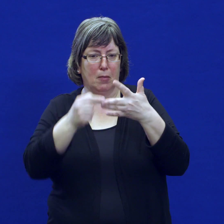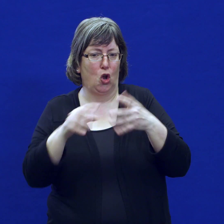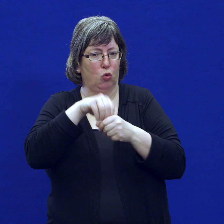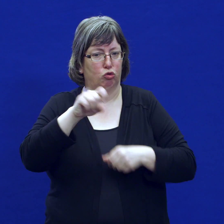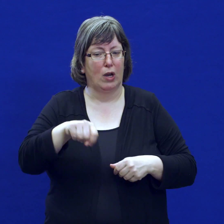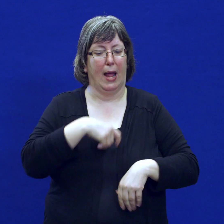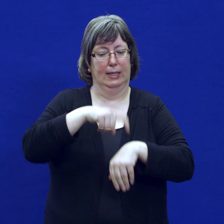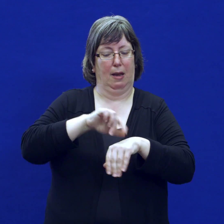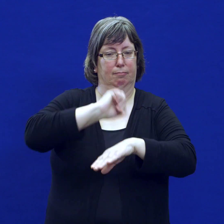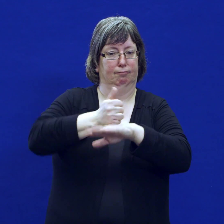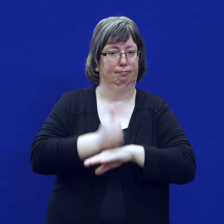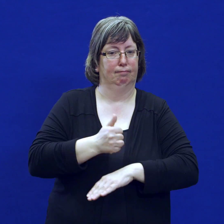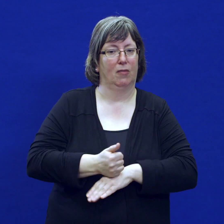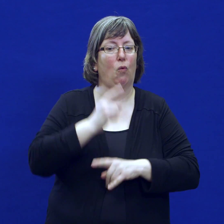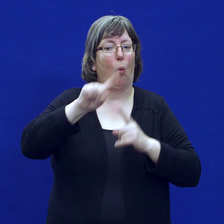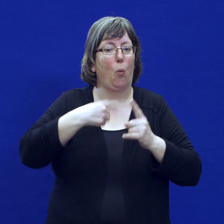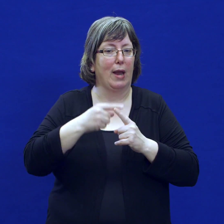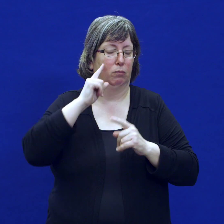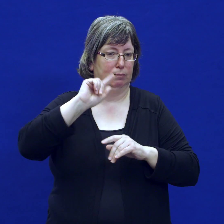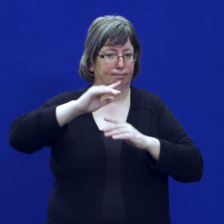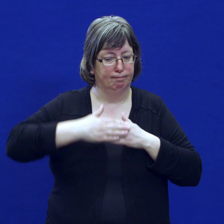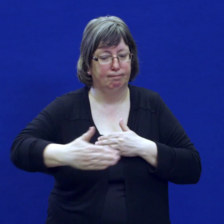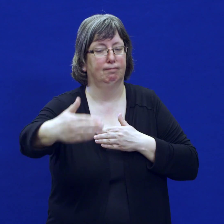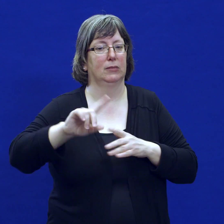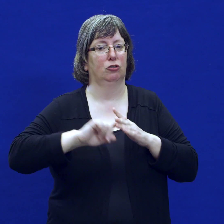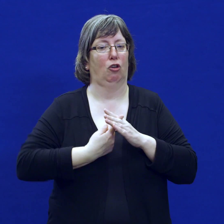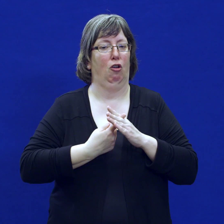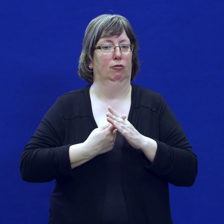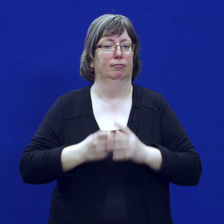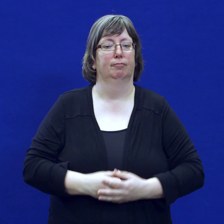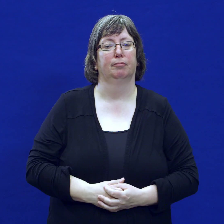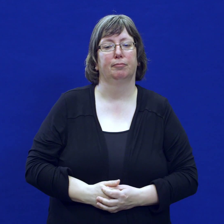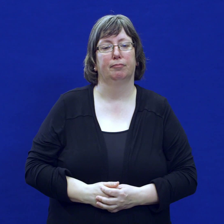timelines for their implementation